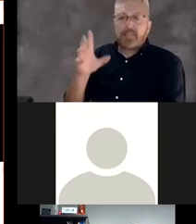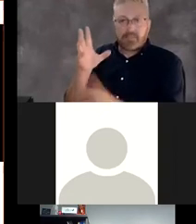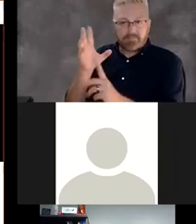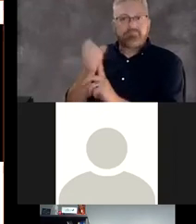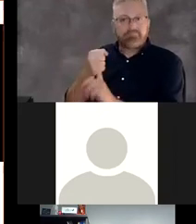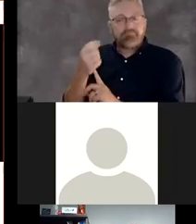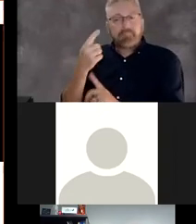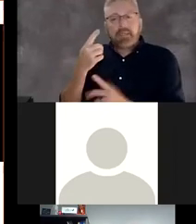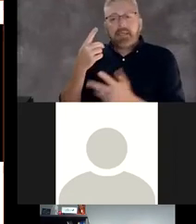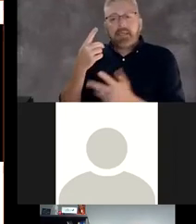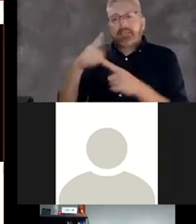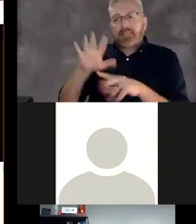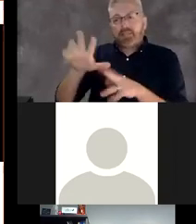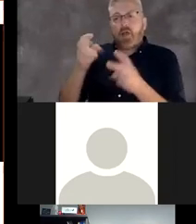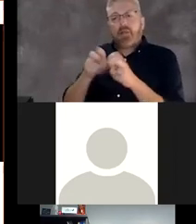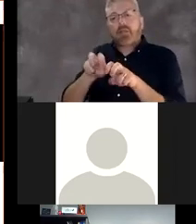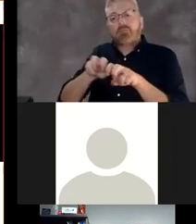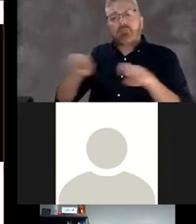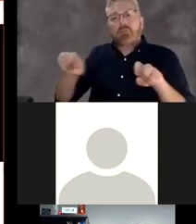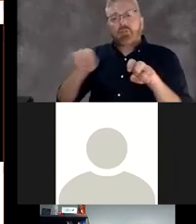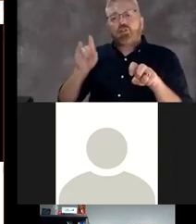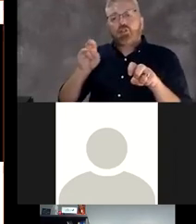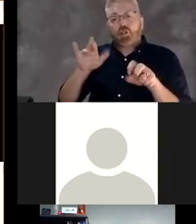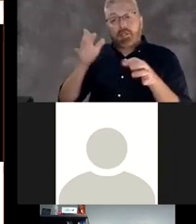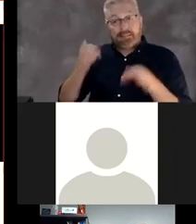NOW BECAUSE IT'S QUESTIONABLE, IT'S POSSIBLE A PROSECUTOR WOULD